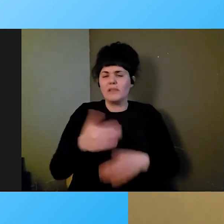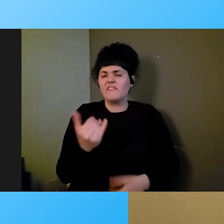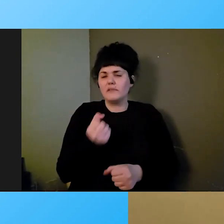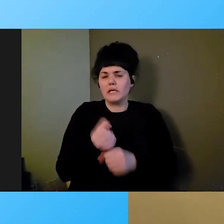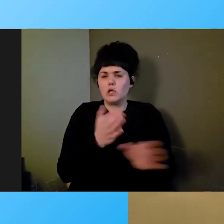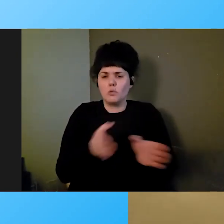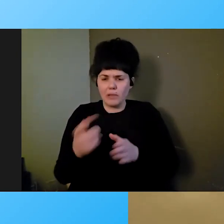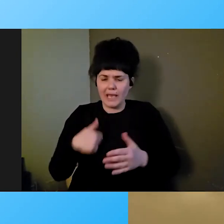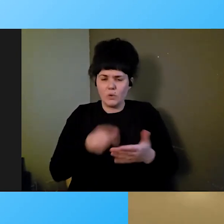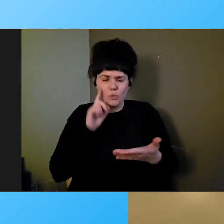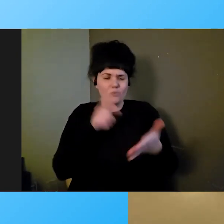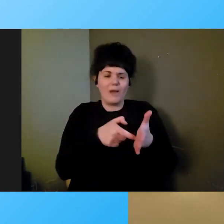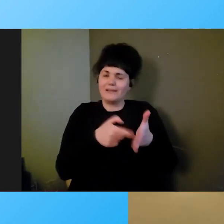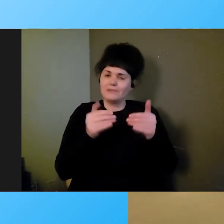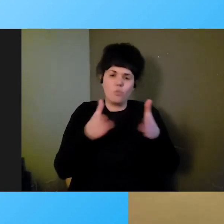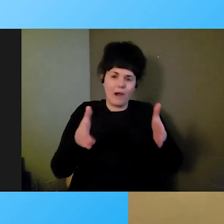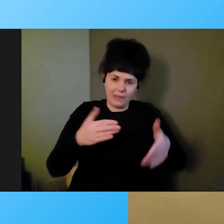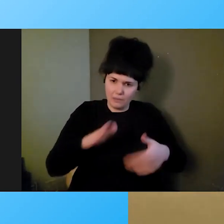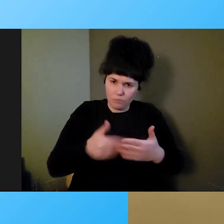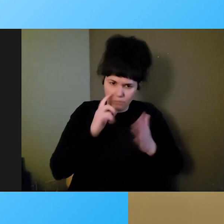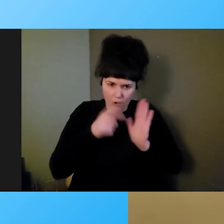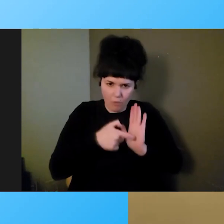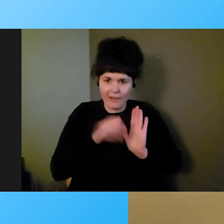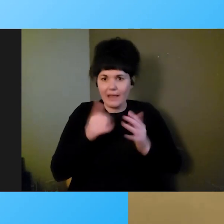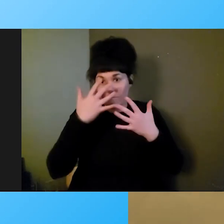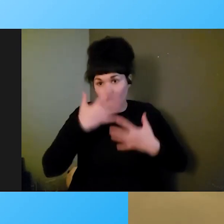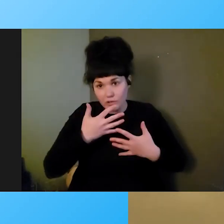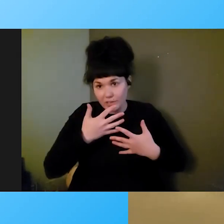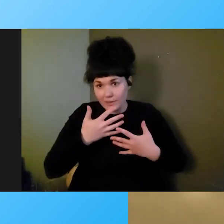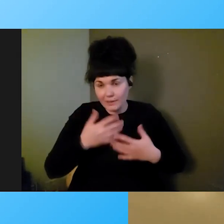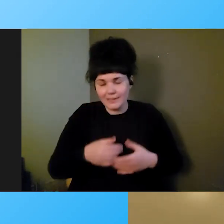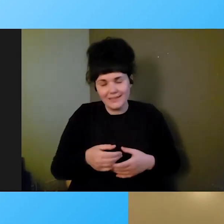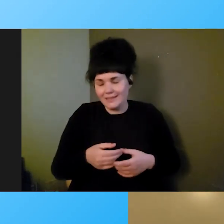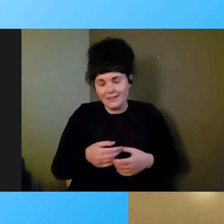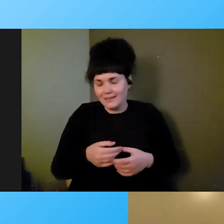widely that unfortunately not much progress has been made and